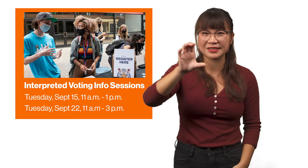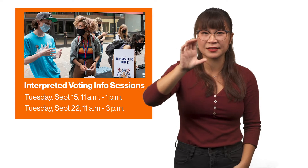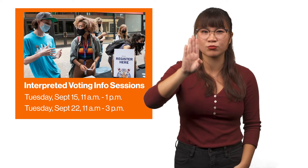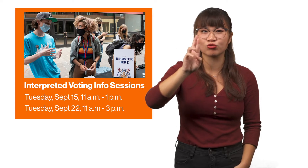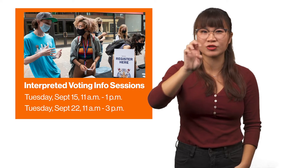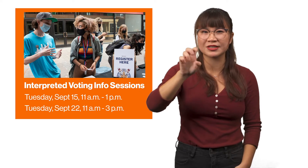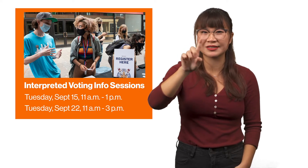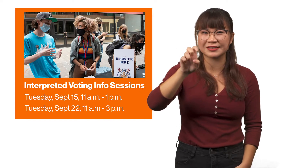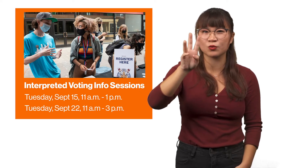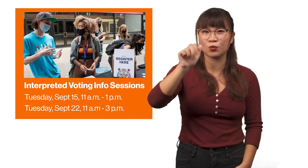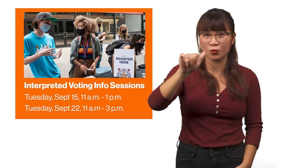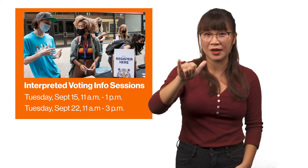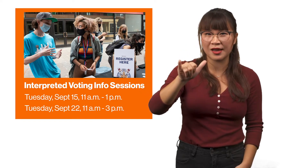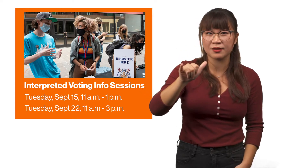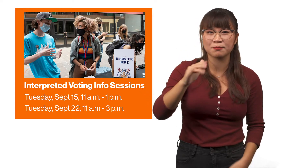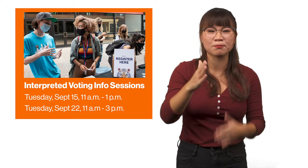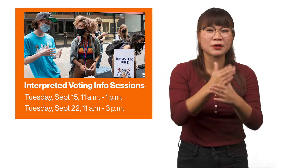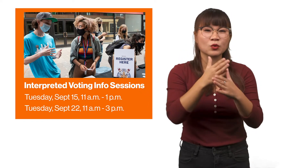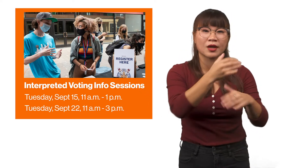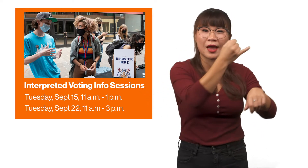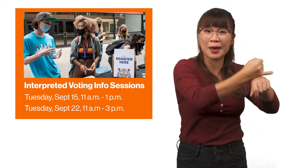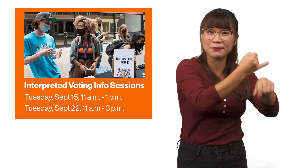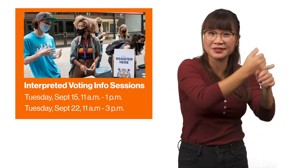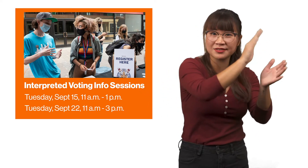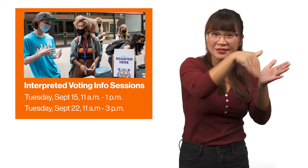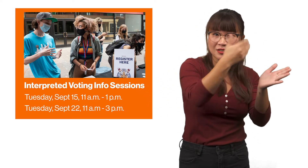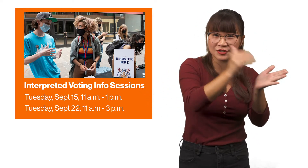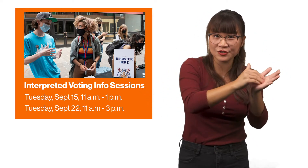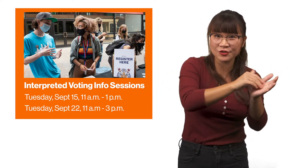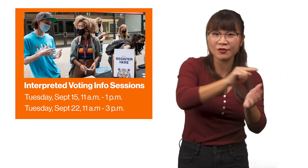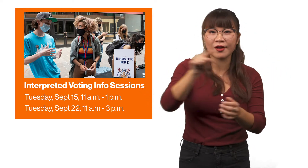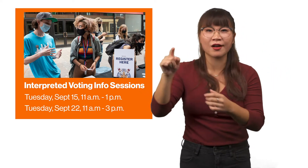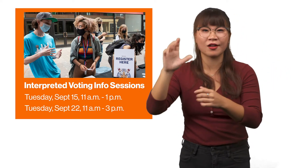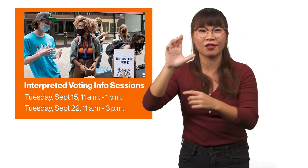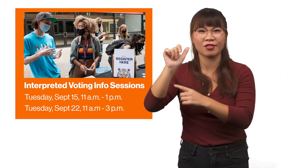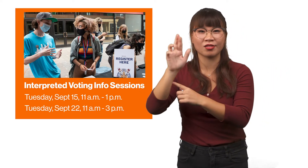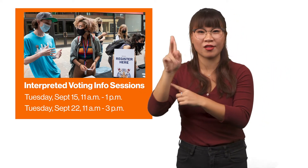in the CPC Breezeway between Campus Center and Clark Gym.